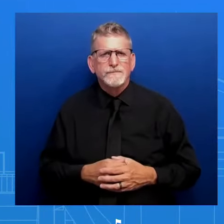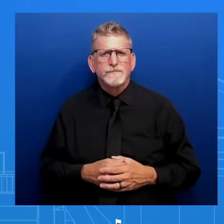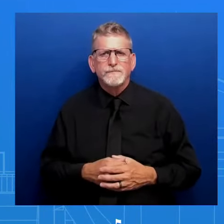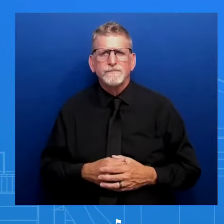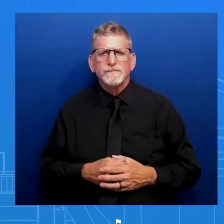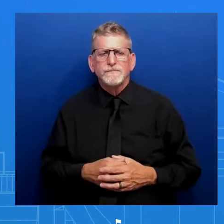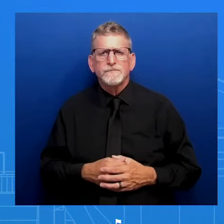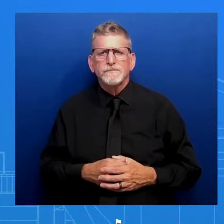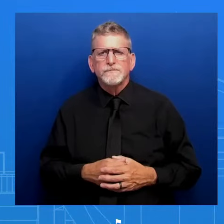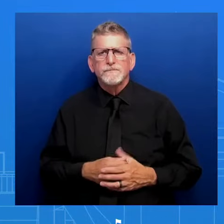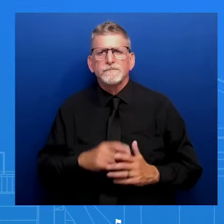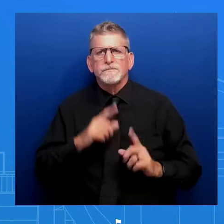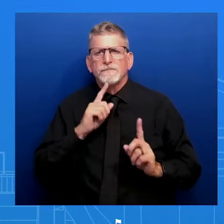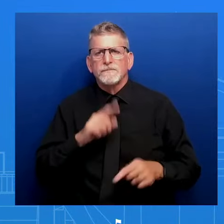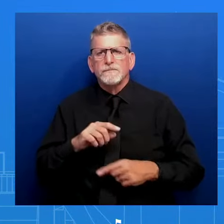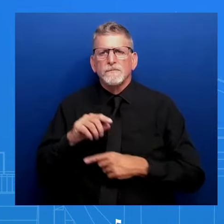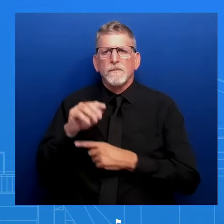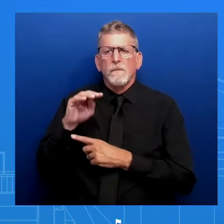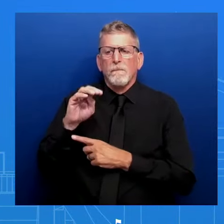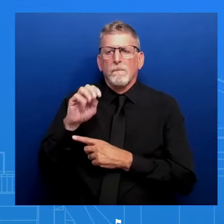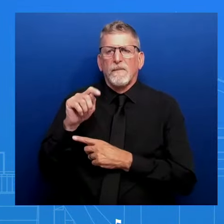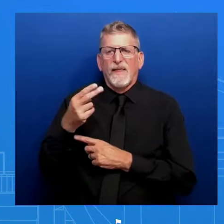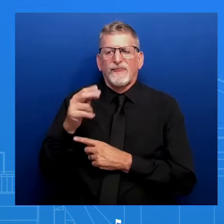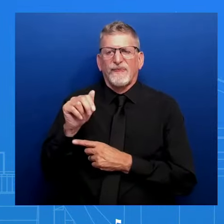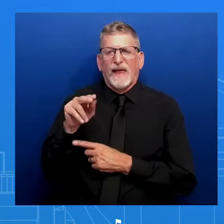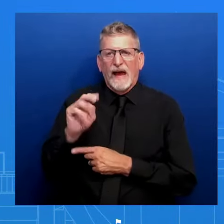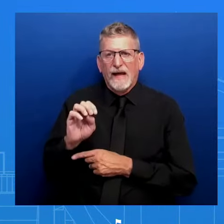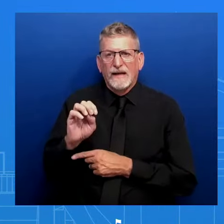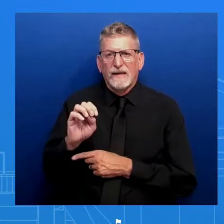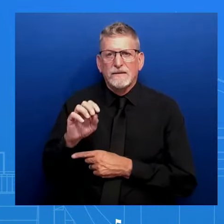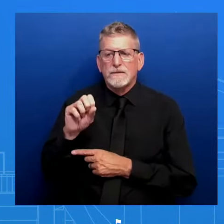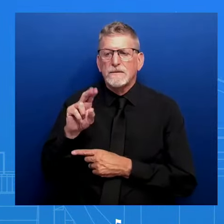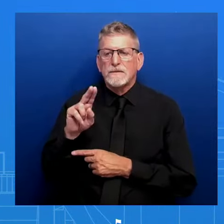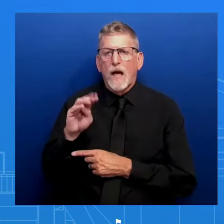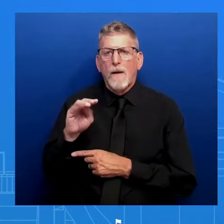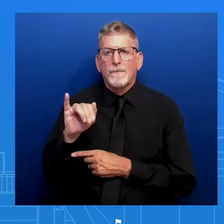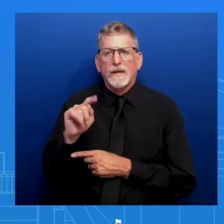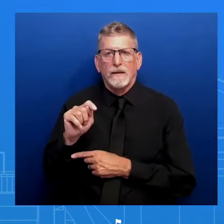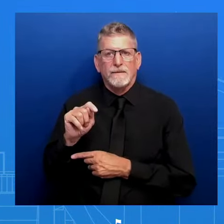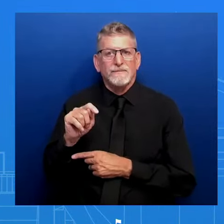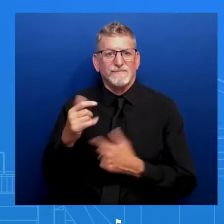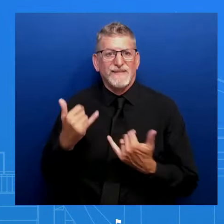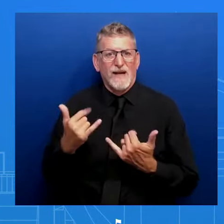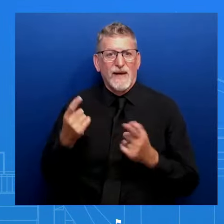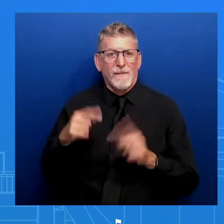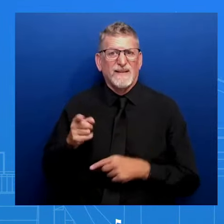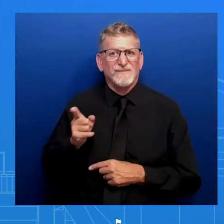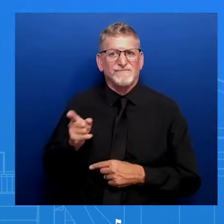It is something that -- as it's related to climate -- certainly to climate change. This is something that the President